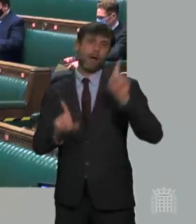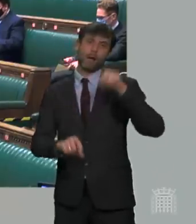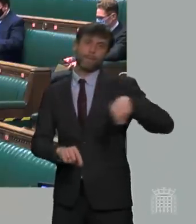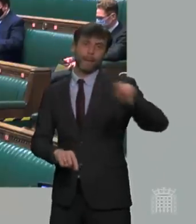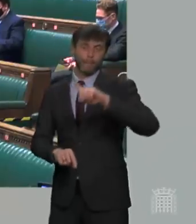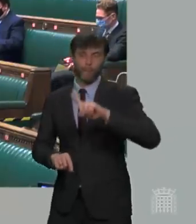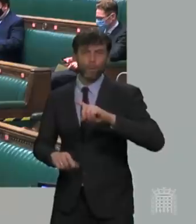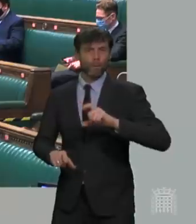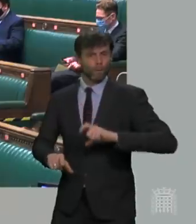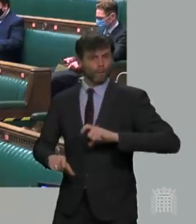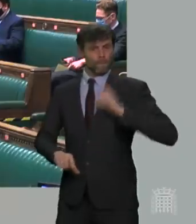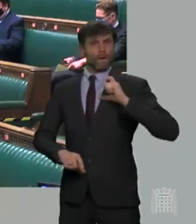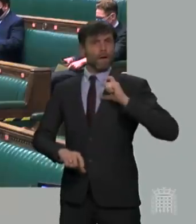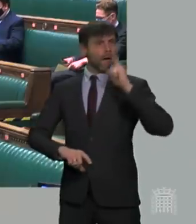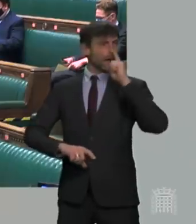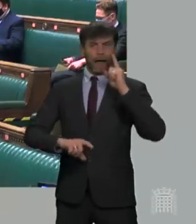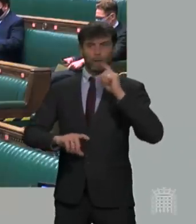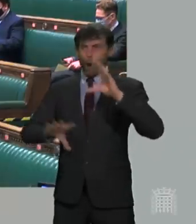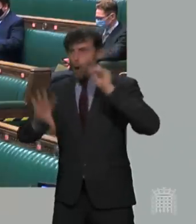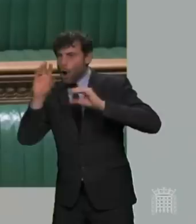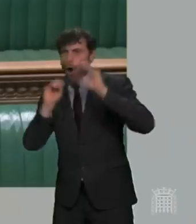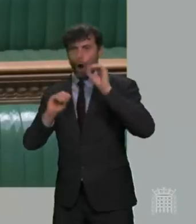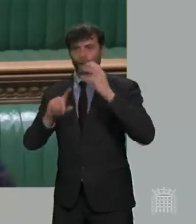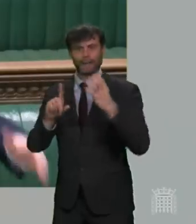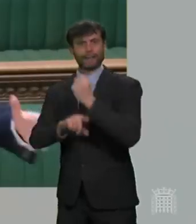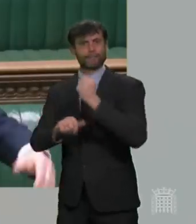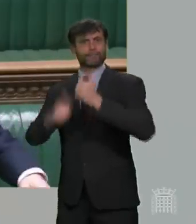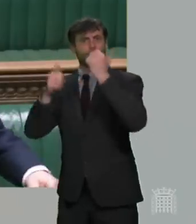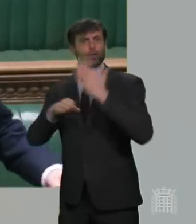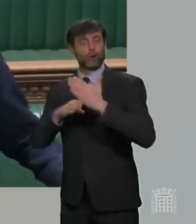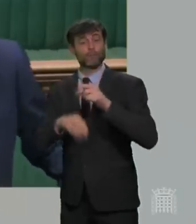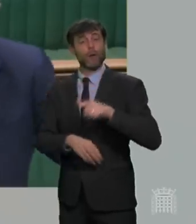beyond school age to retrain and get the jobs they need. The lifetime skills guarantee: it is the